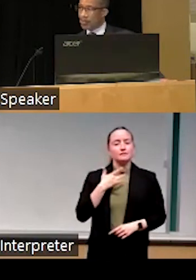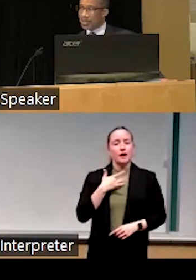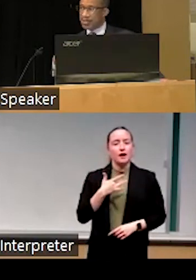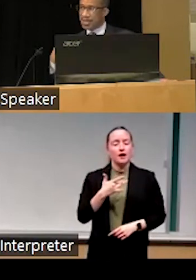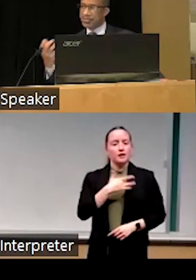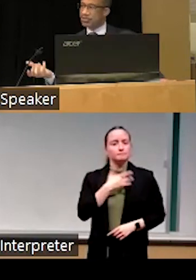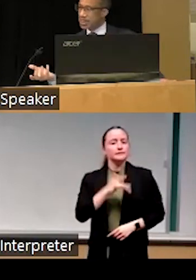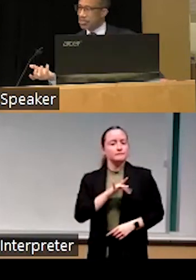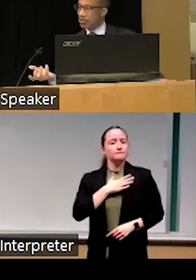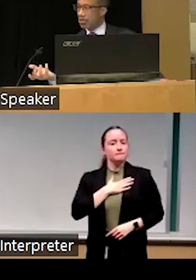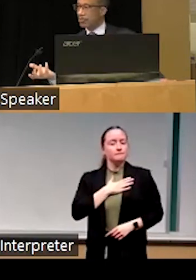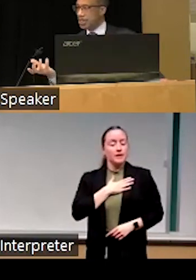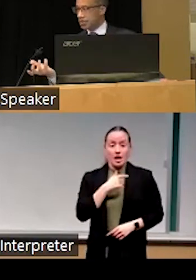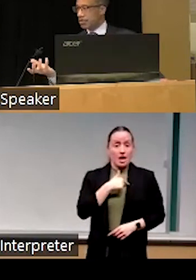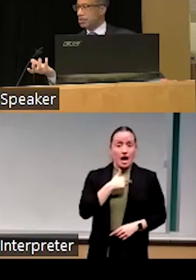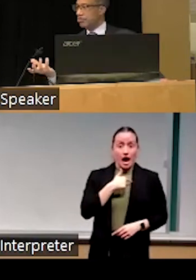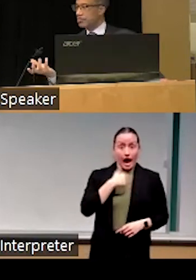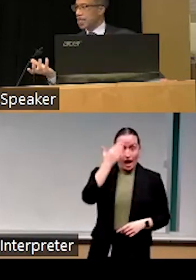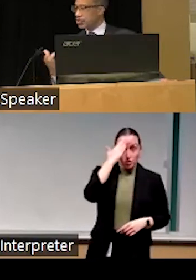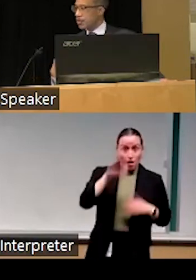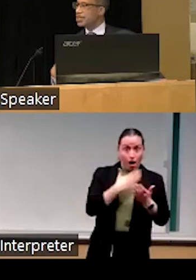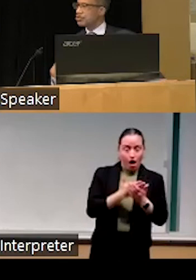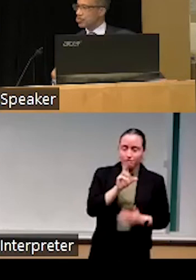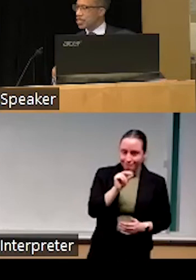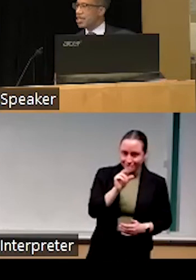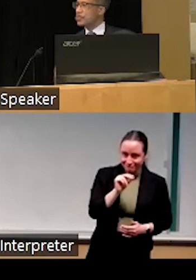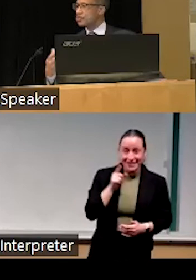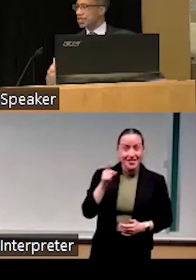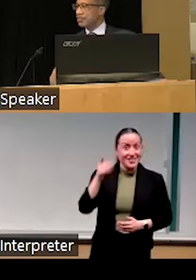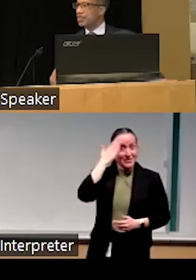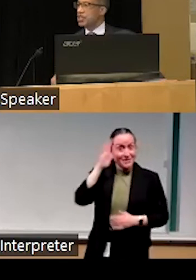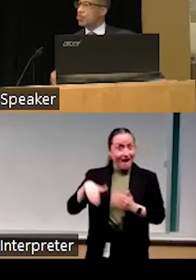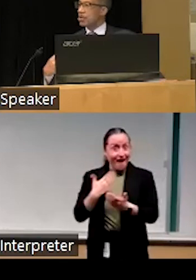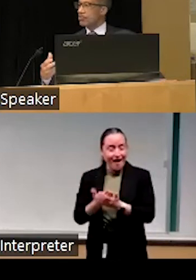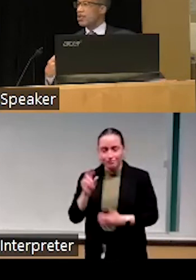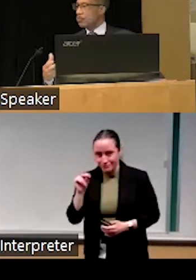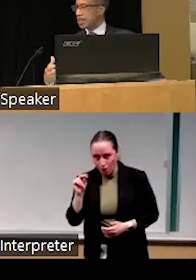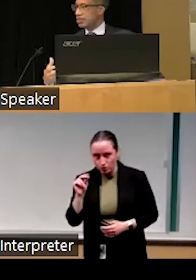but they certainly didn't know it all either and trying to bring that perspective wherever I went